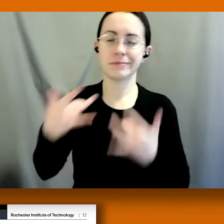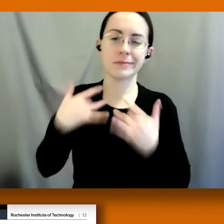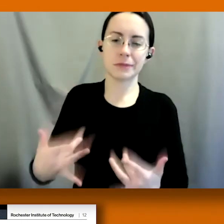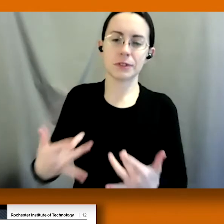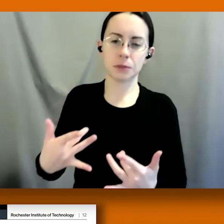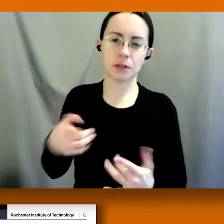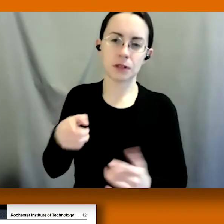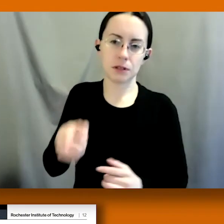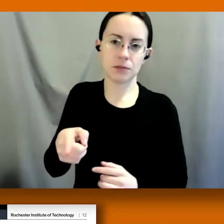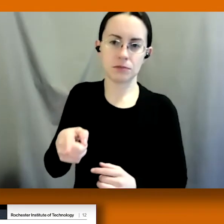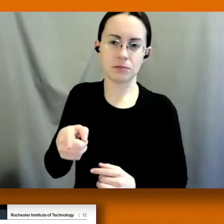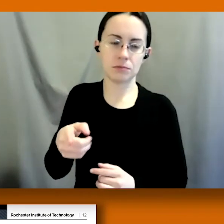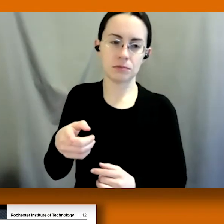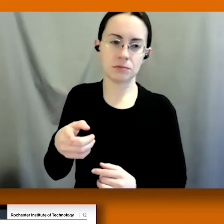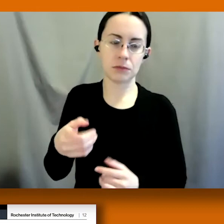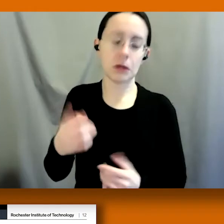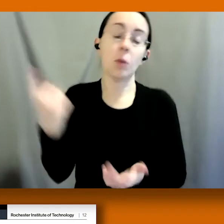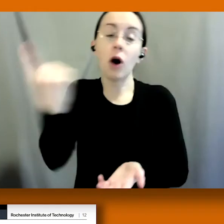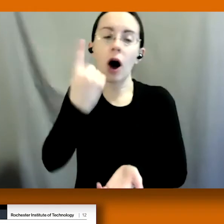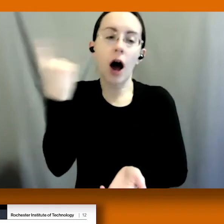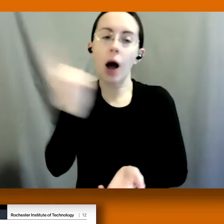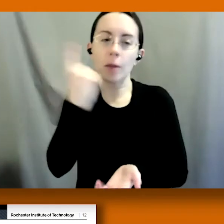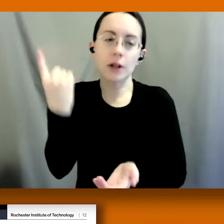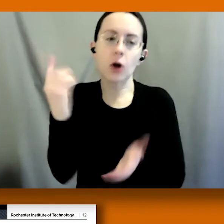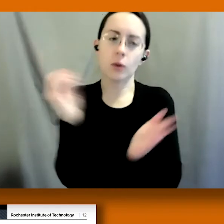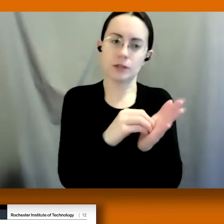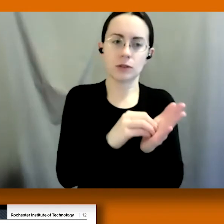or this always gets included in "other direct costs."